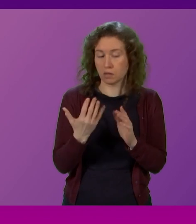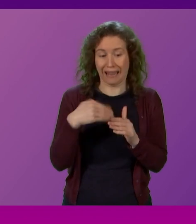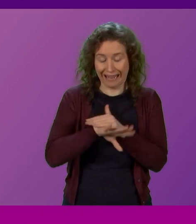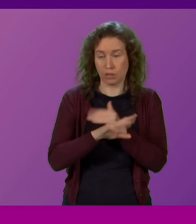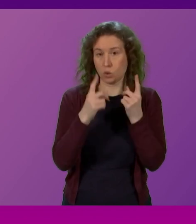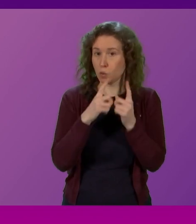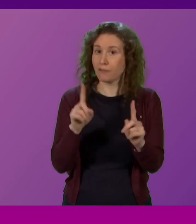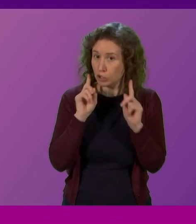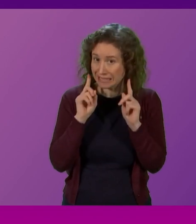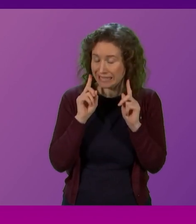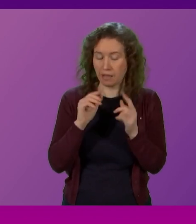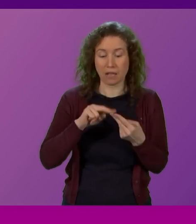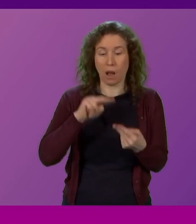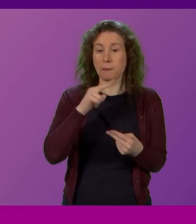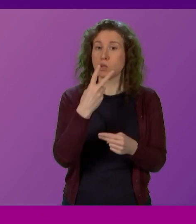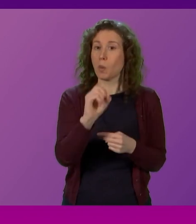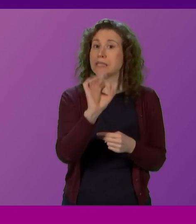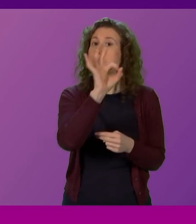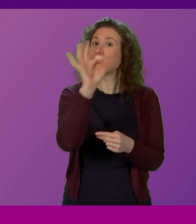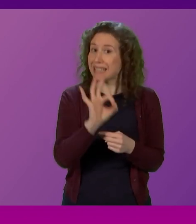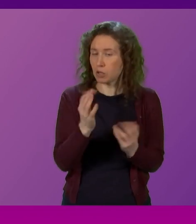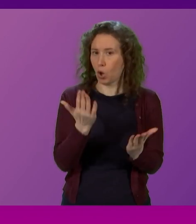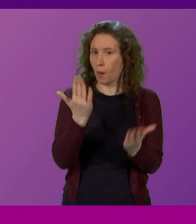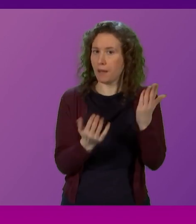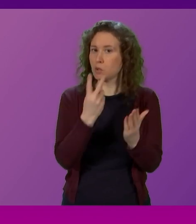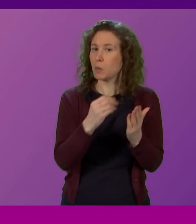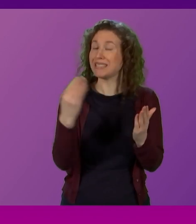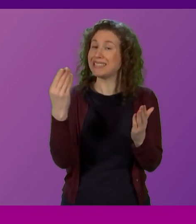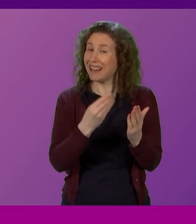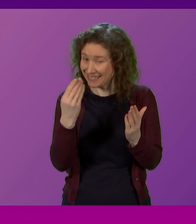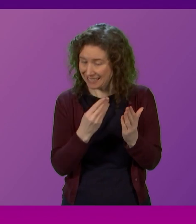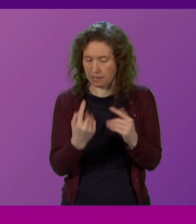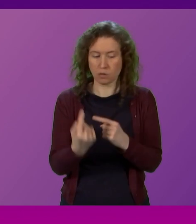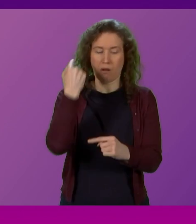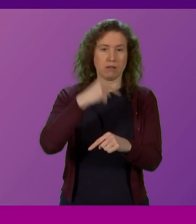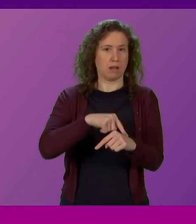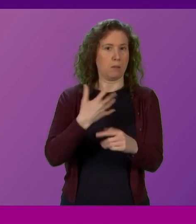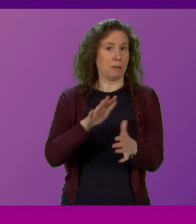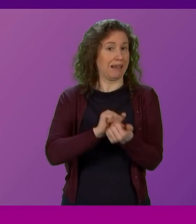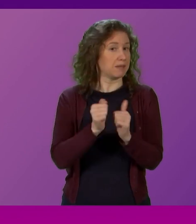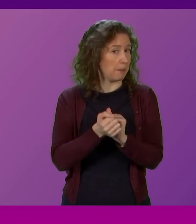That number has gone up by 20 per cent since 2019, the most recent year when there were exams.